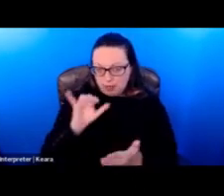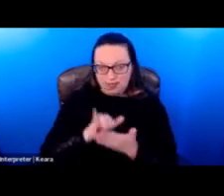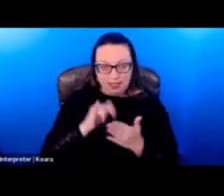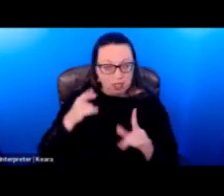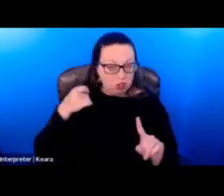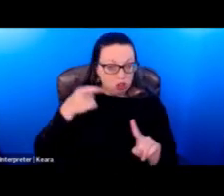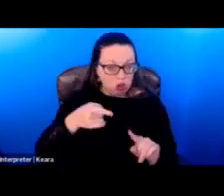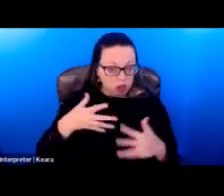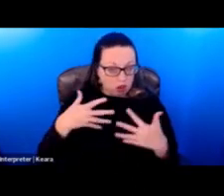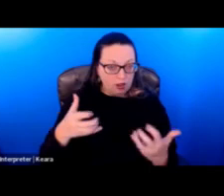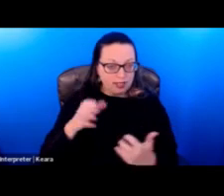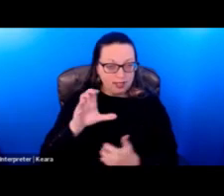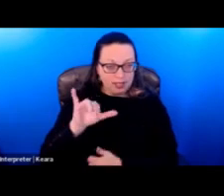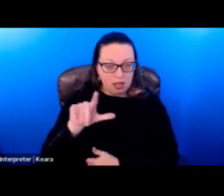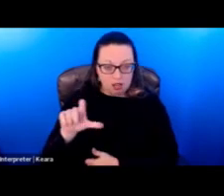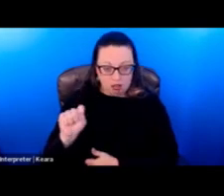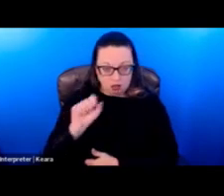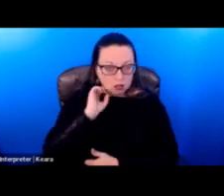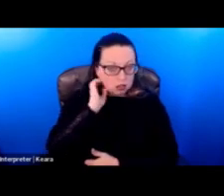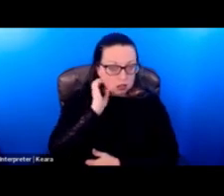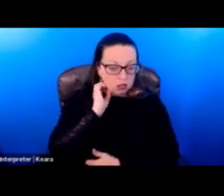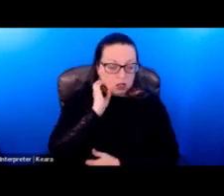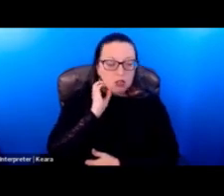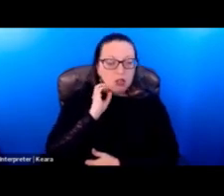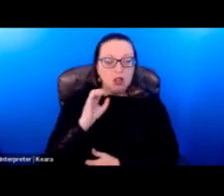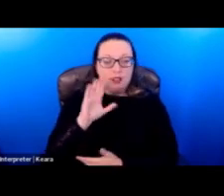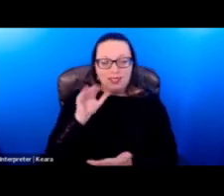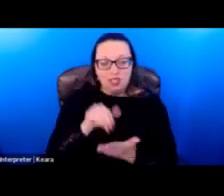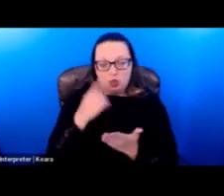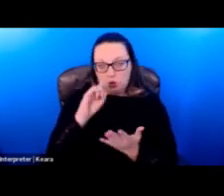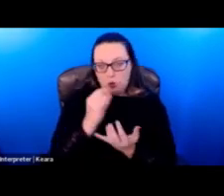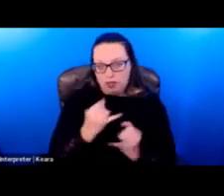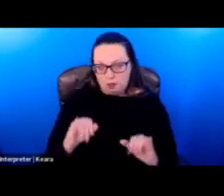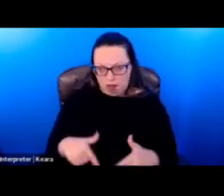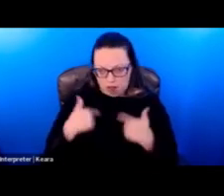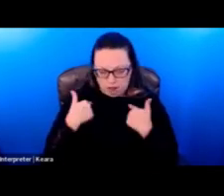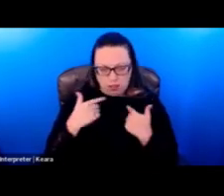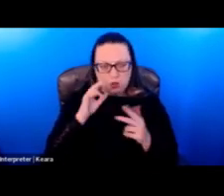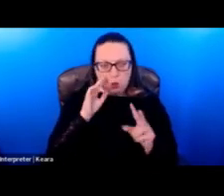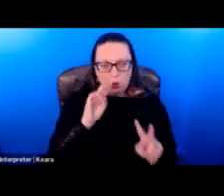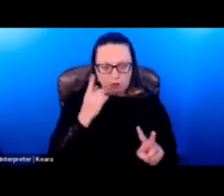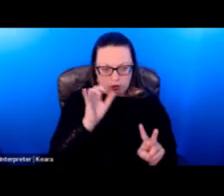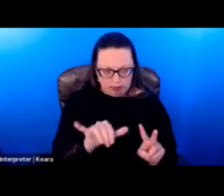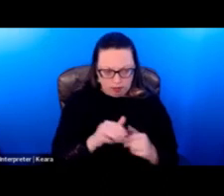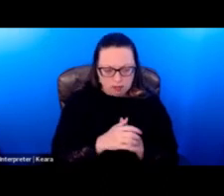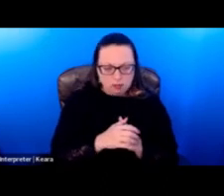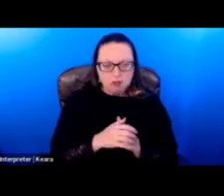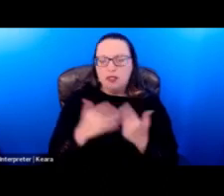Centers for Independent Living, look for that in. And then, as mentioned earlier, we didn't